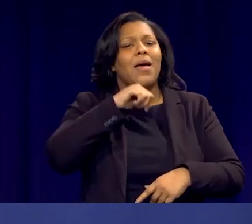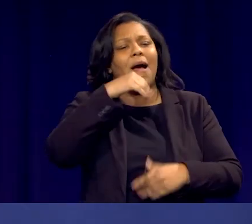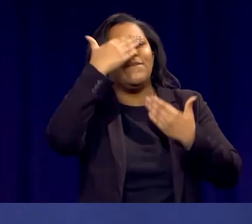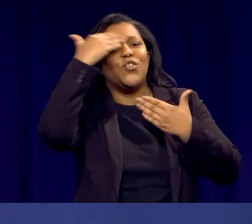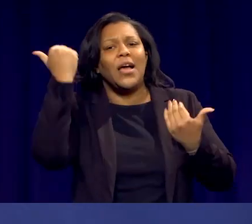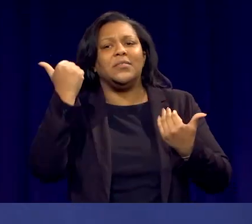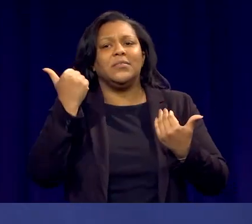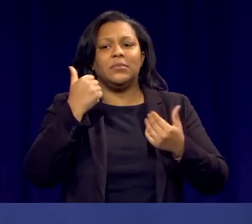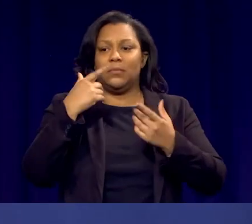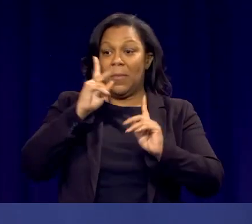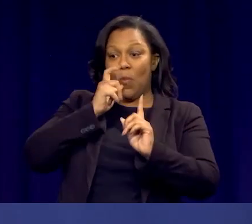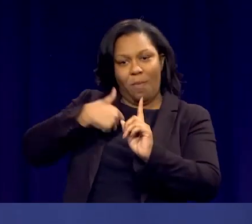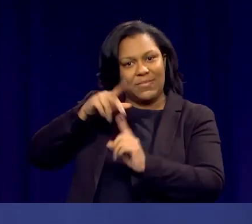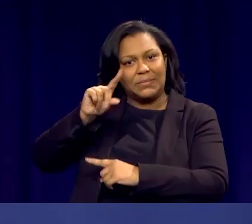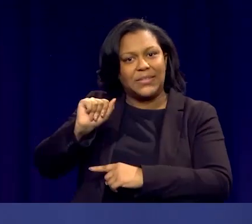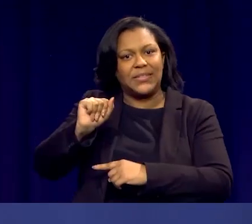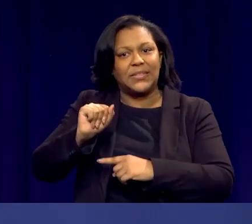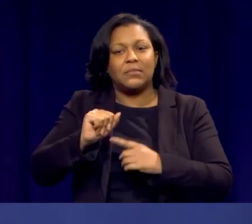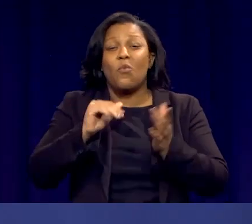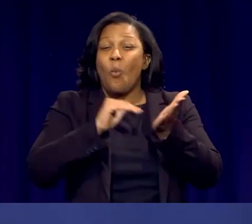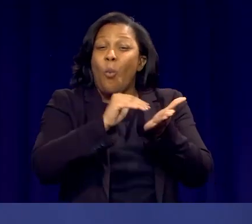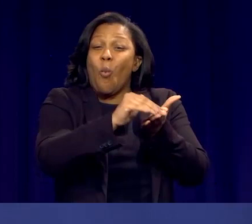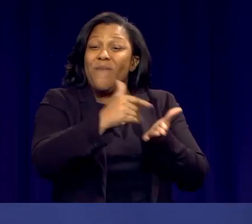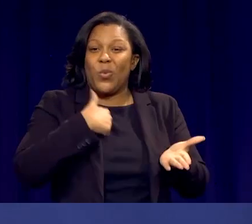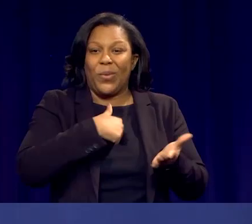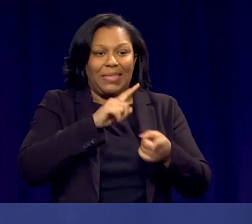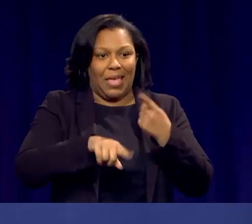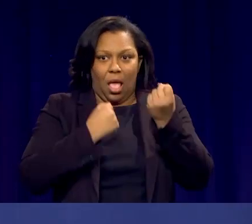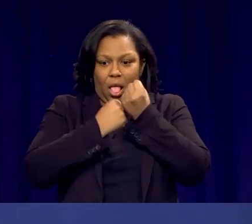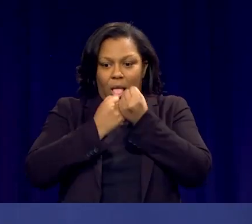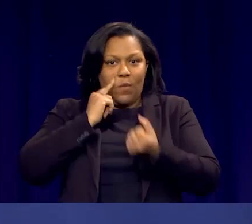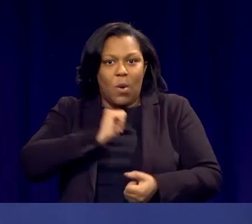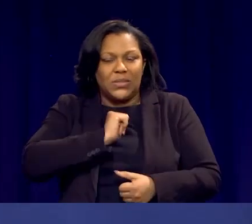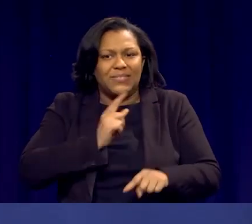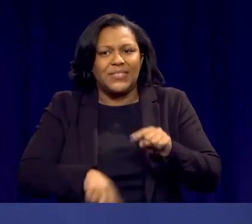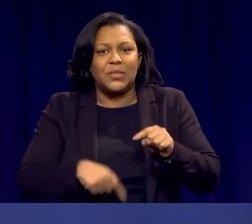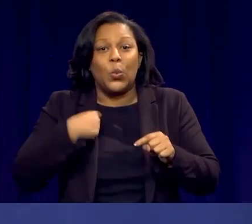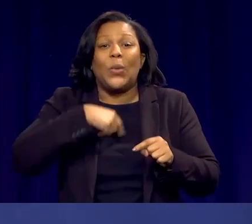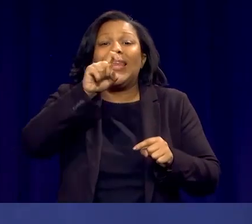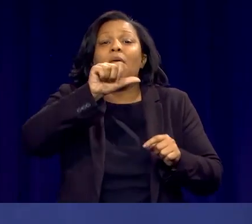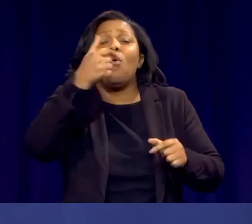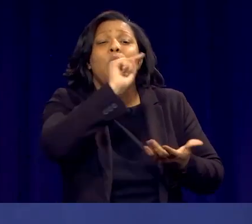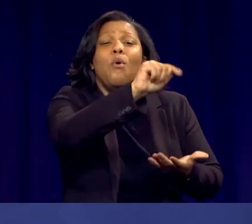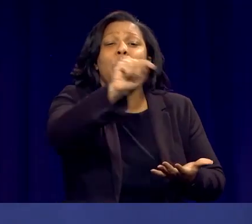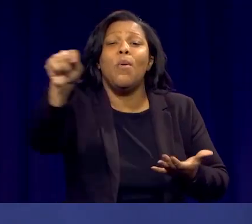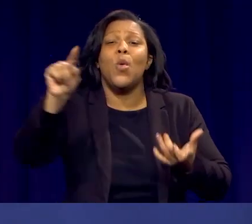people don't forget about the people with disabilities because a lot of times we can't advocate